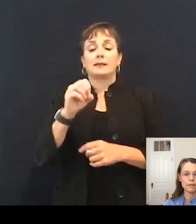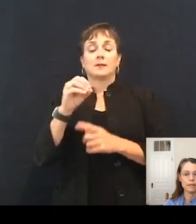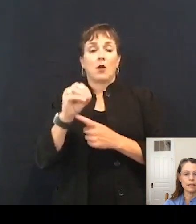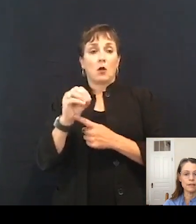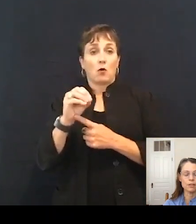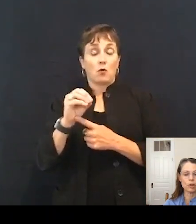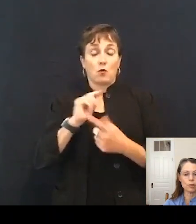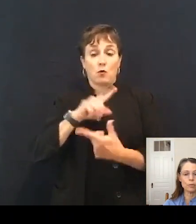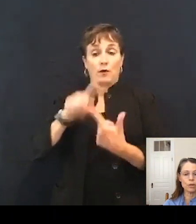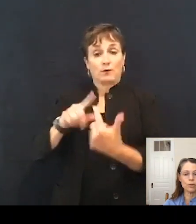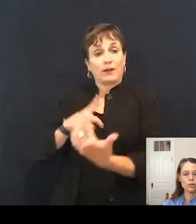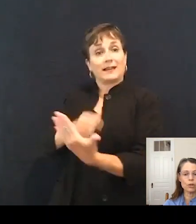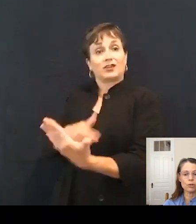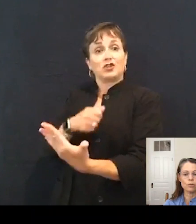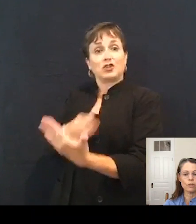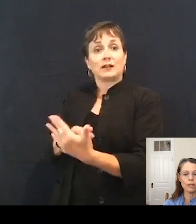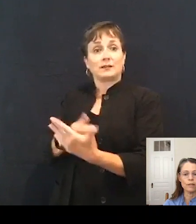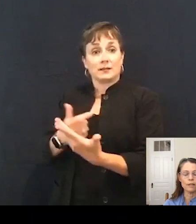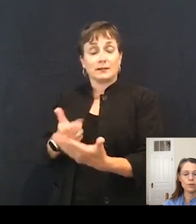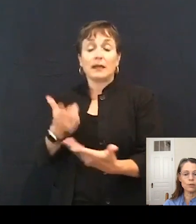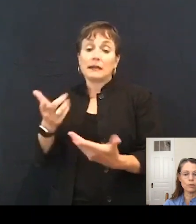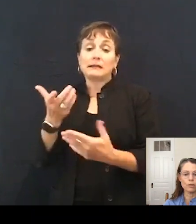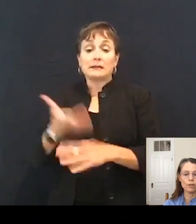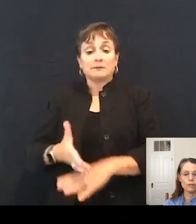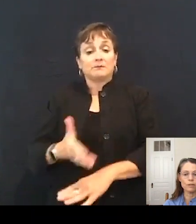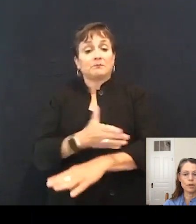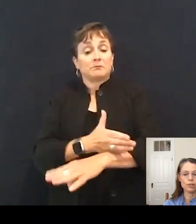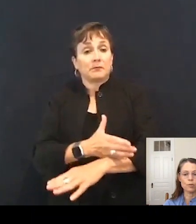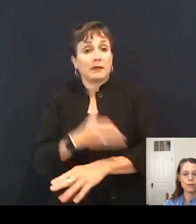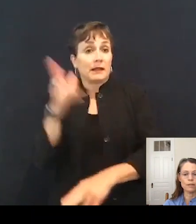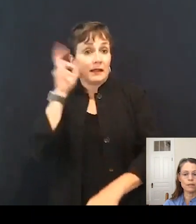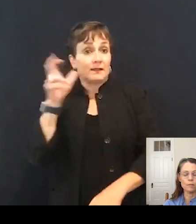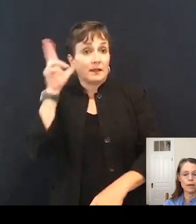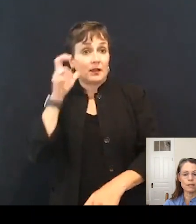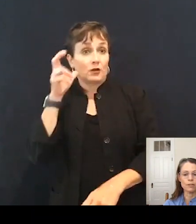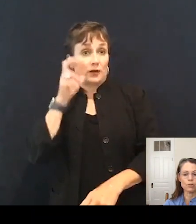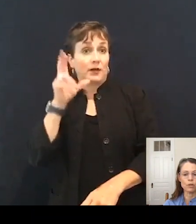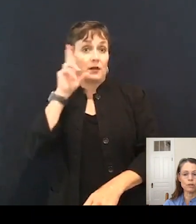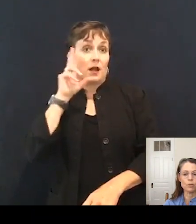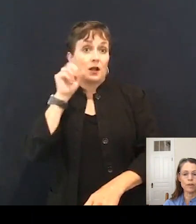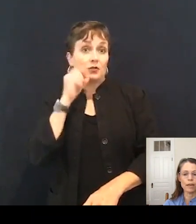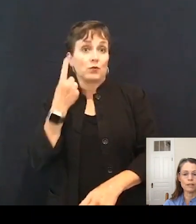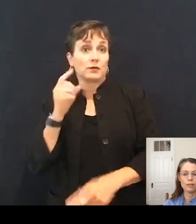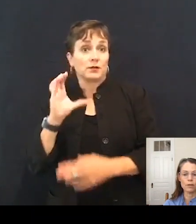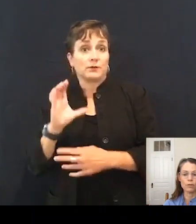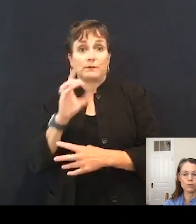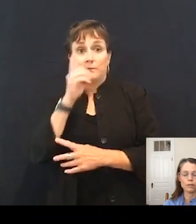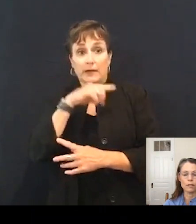The chart below shows the hearing results of USH1C mice treated with ASOs.